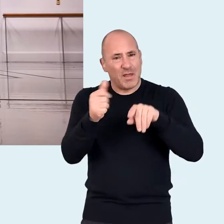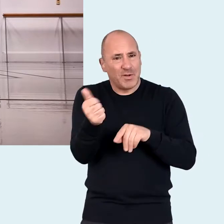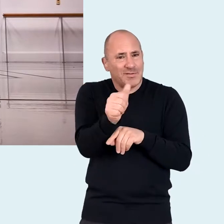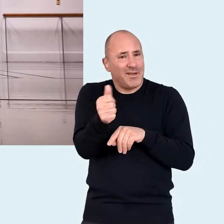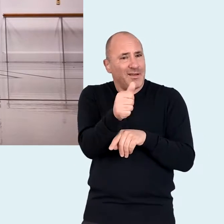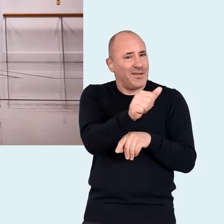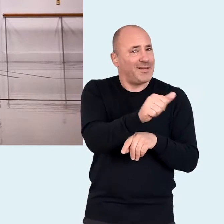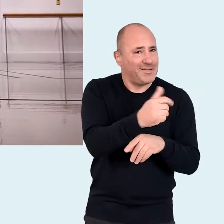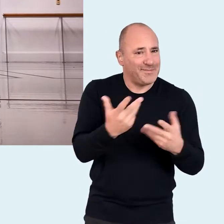going along.